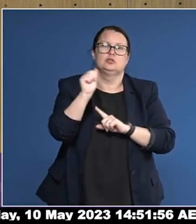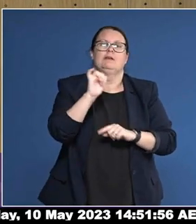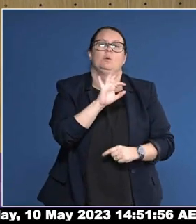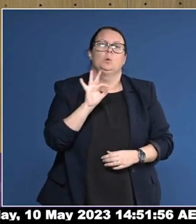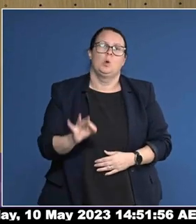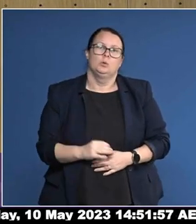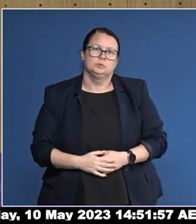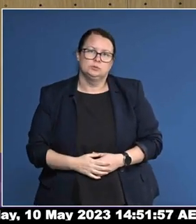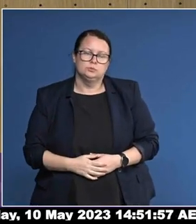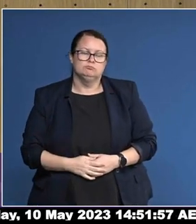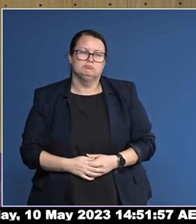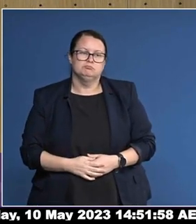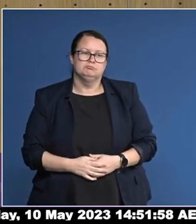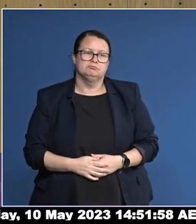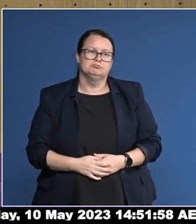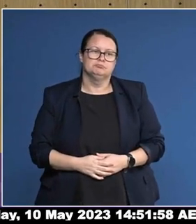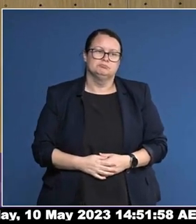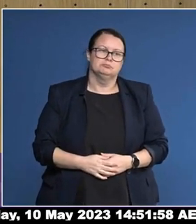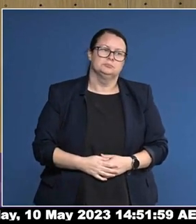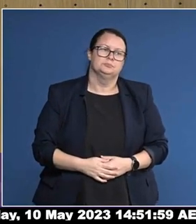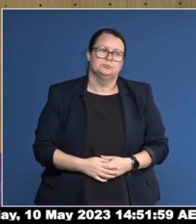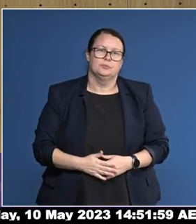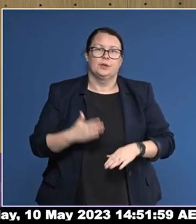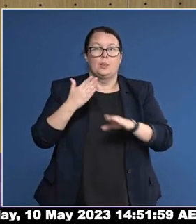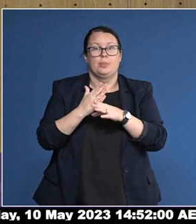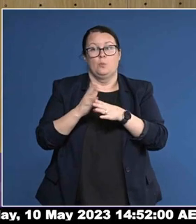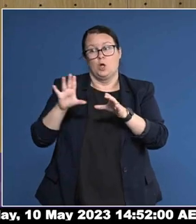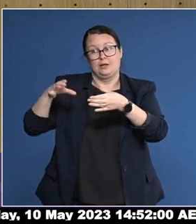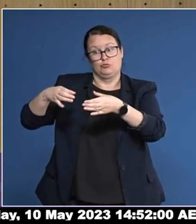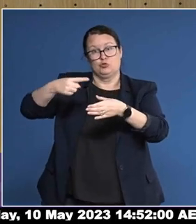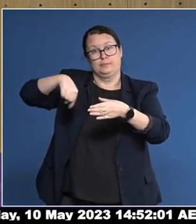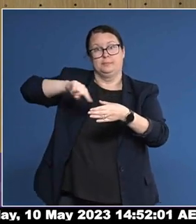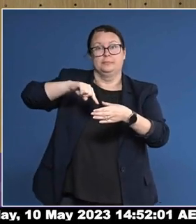Our - the committee, the working group of people with disability who advised us in the